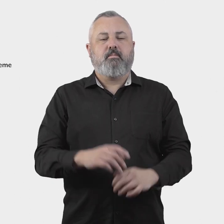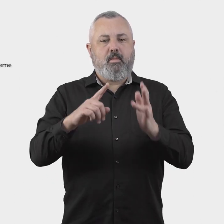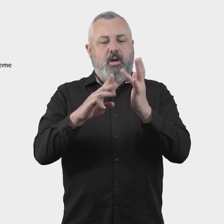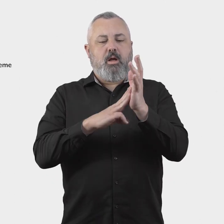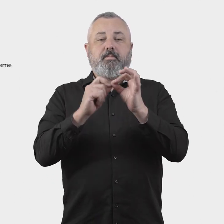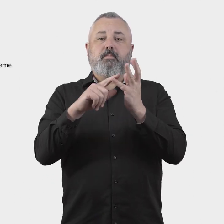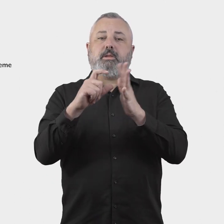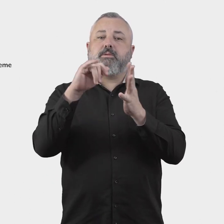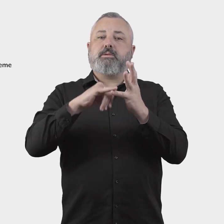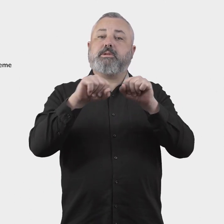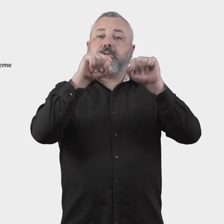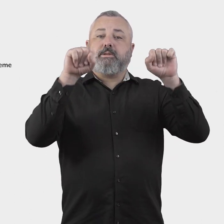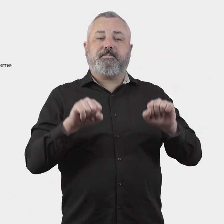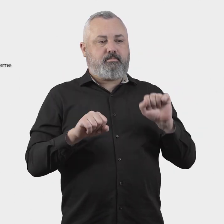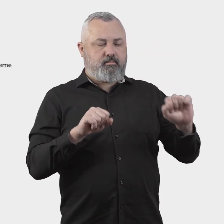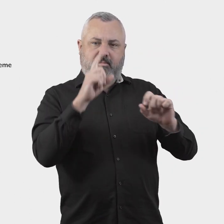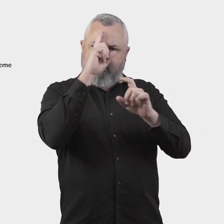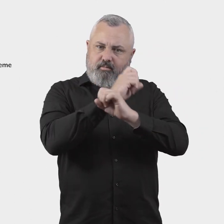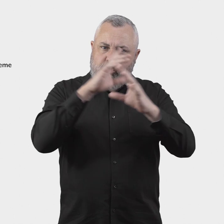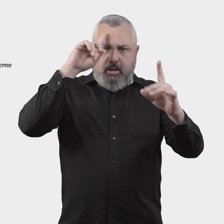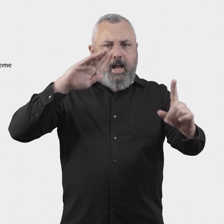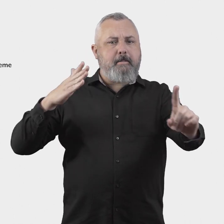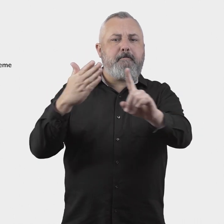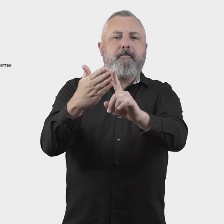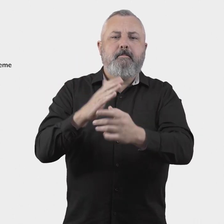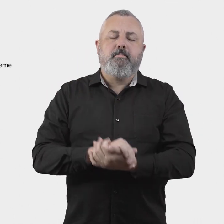1.1 Objectives of the ombuds scheme